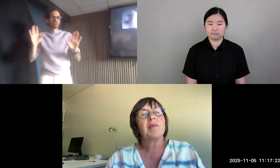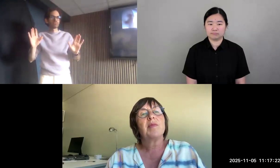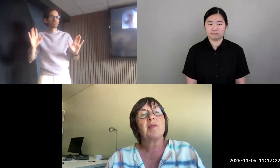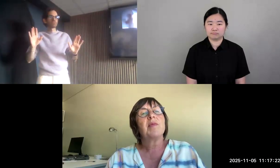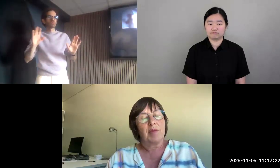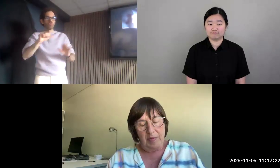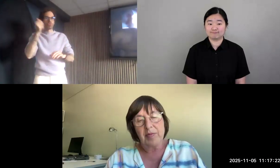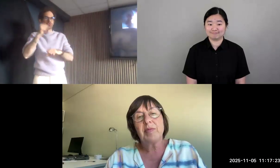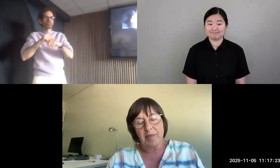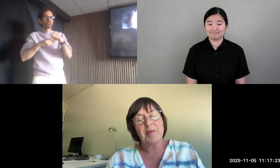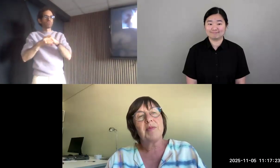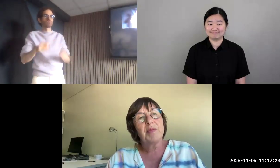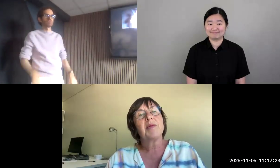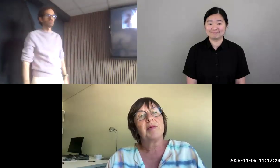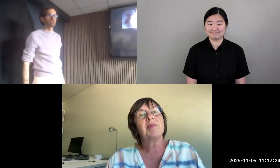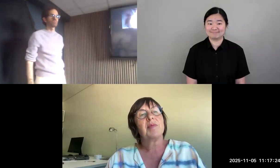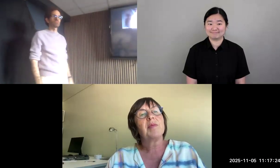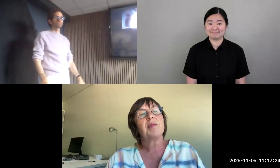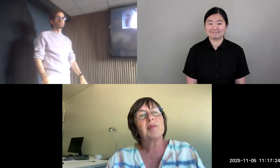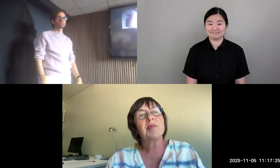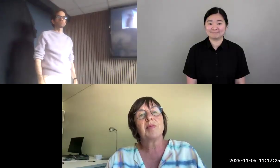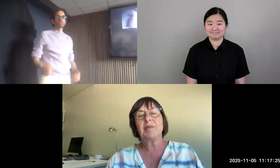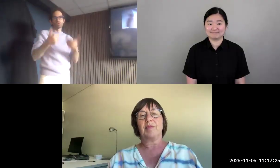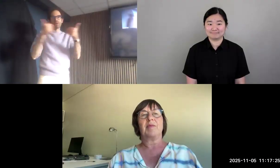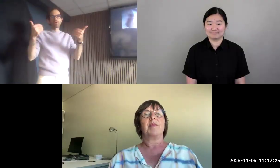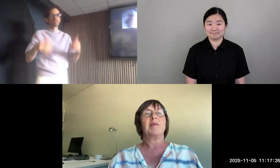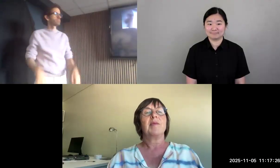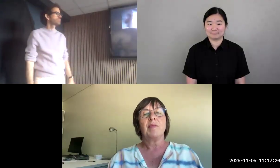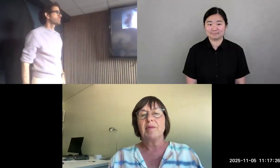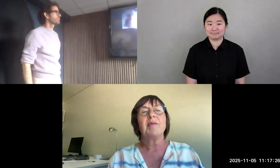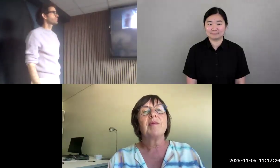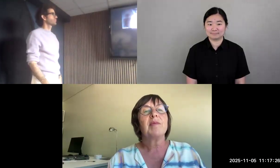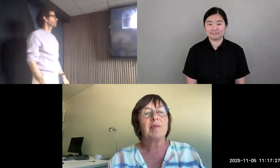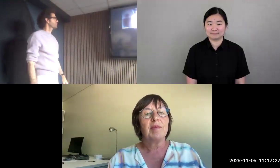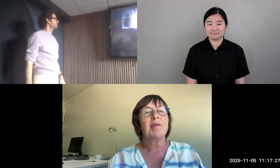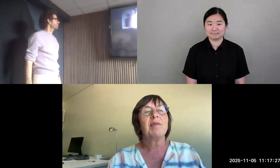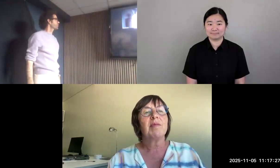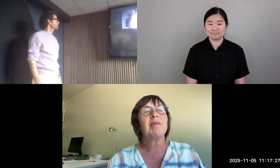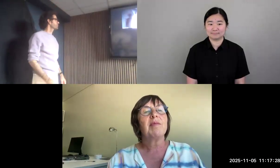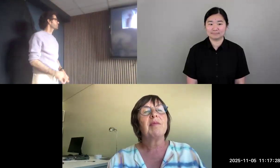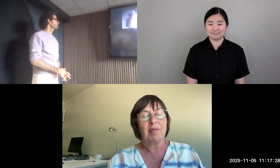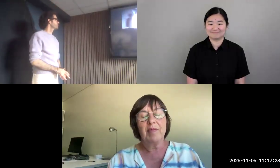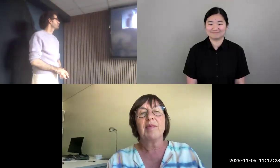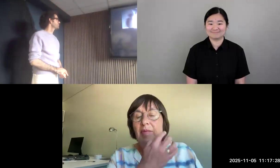causative. So I guess they would be separate.